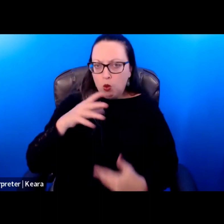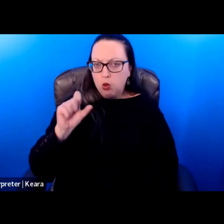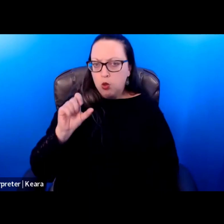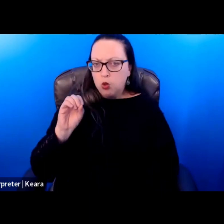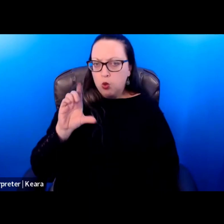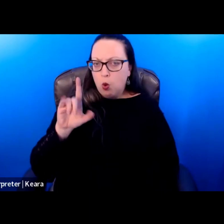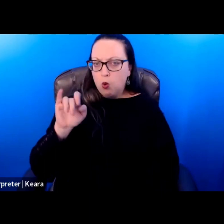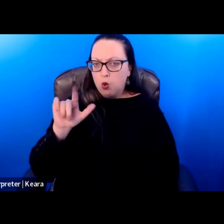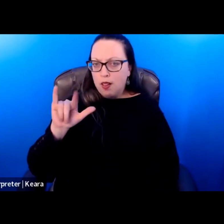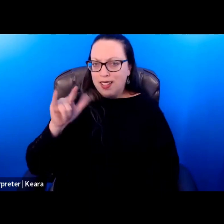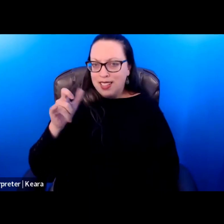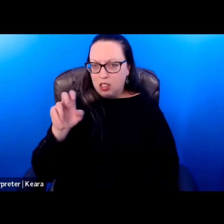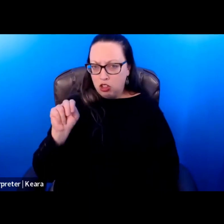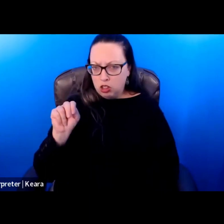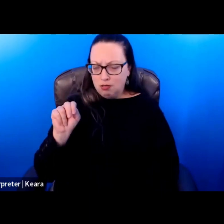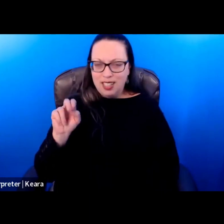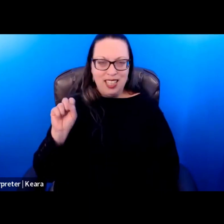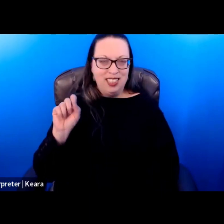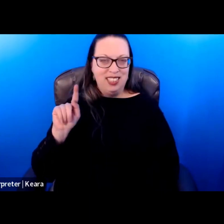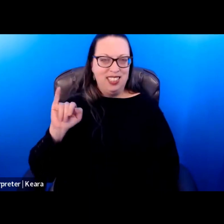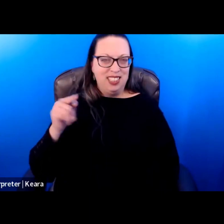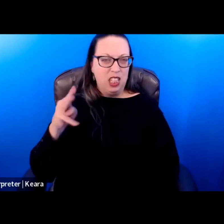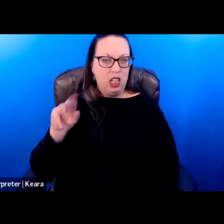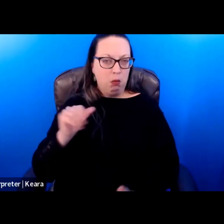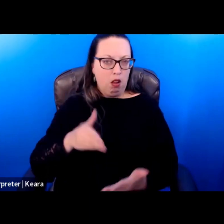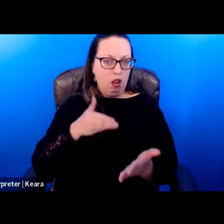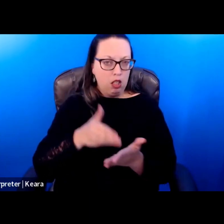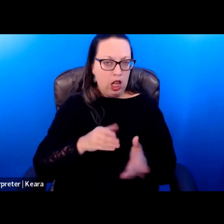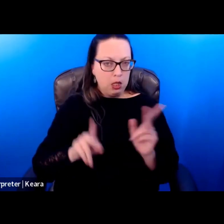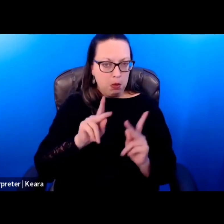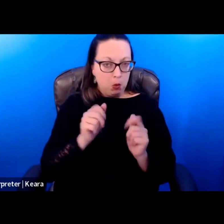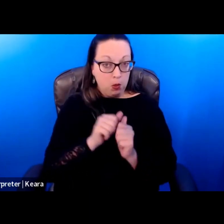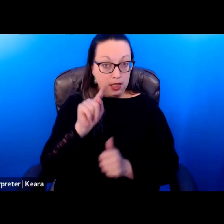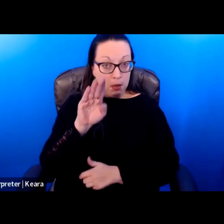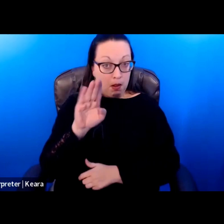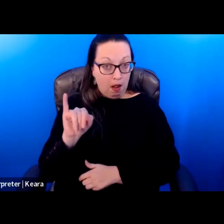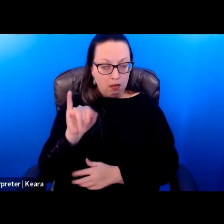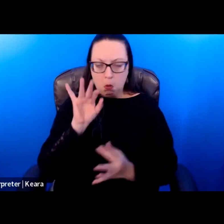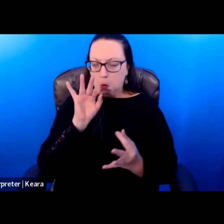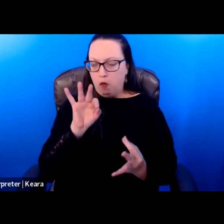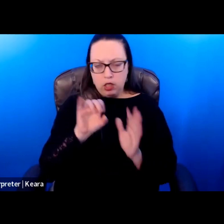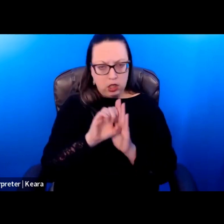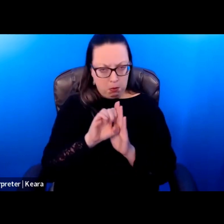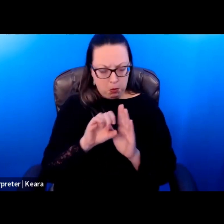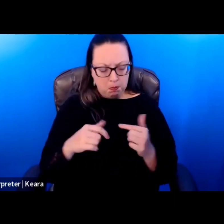stigma towards individuals with TBI, I'm the perfect example. I told some friends recently that